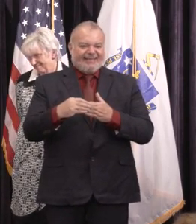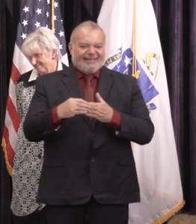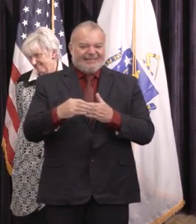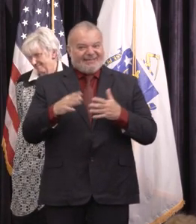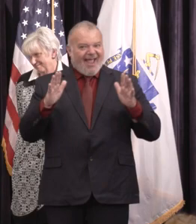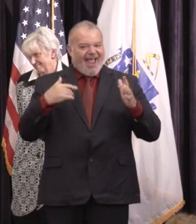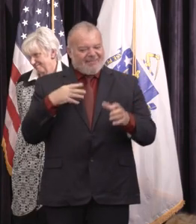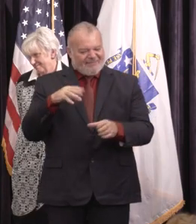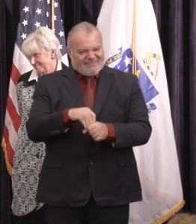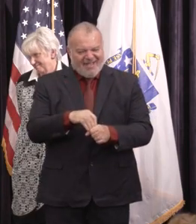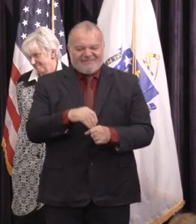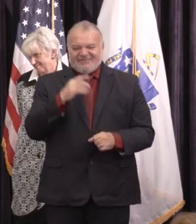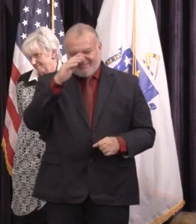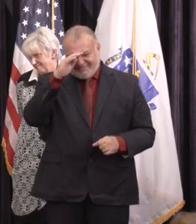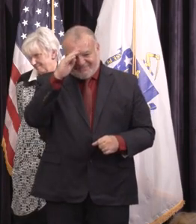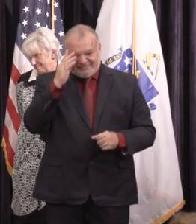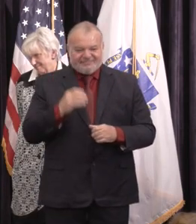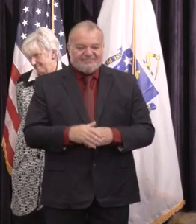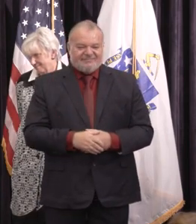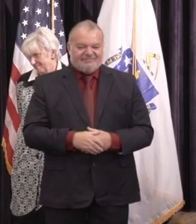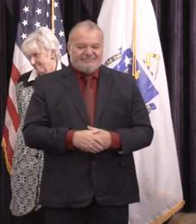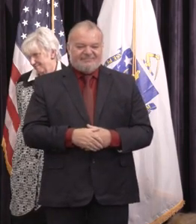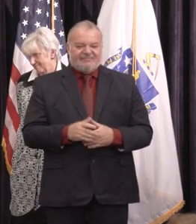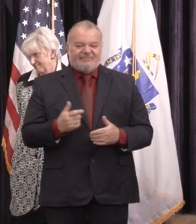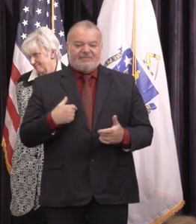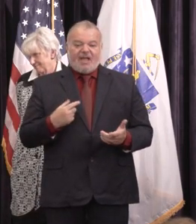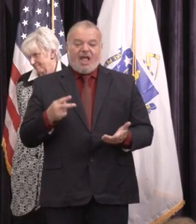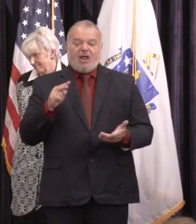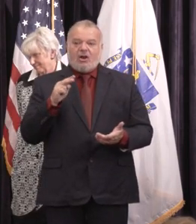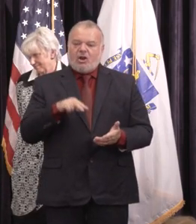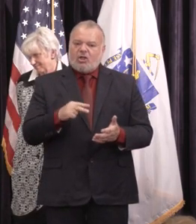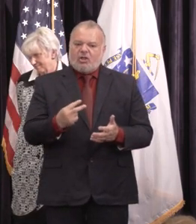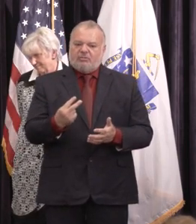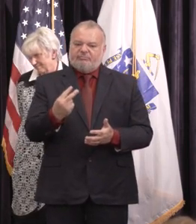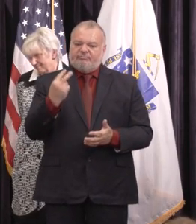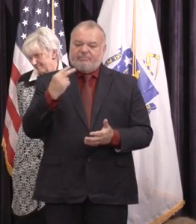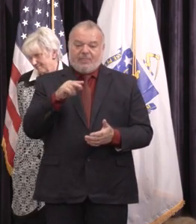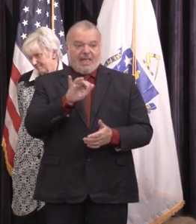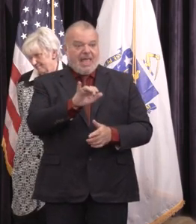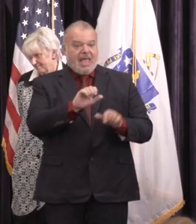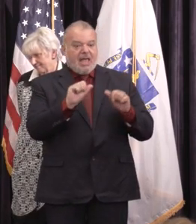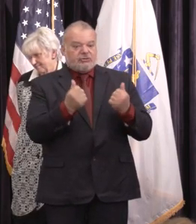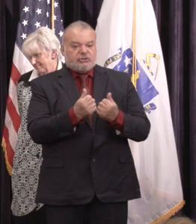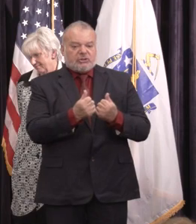saw the agency's mission spring back to life. Well come back into my life. Through this innovative